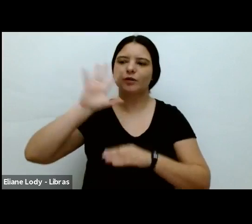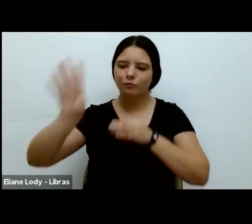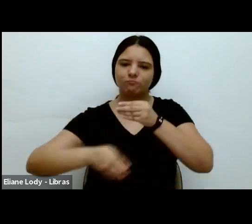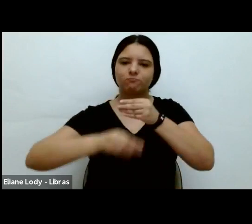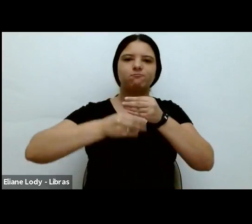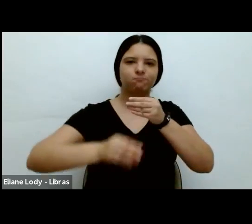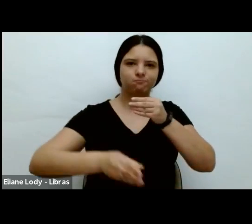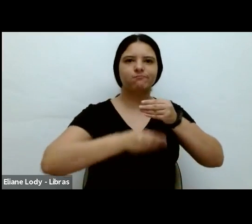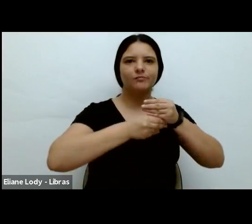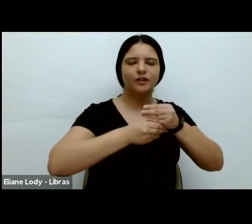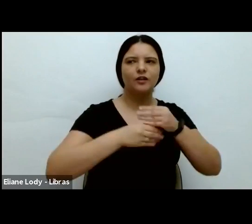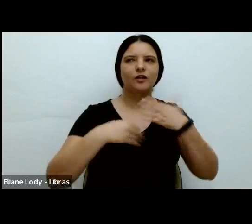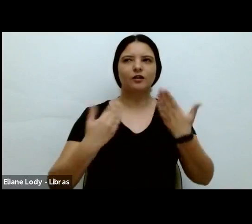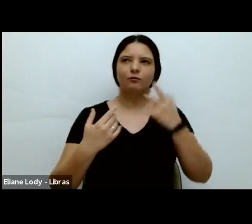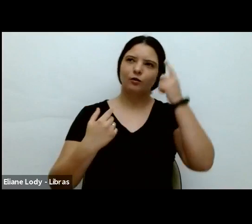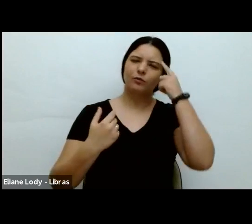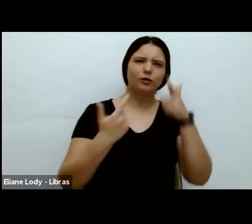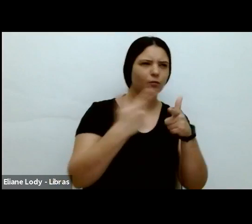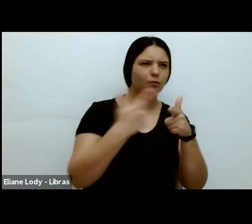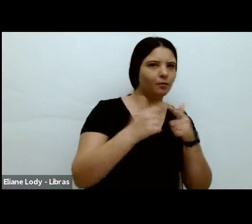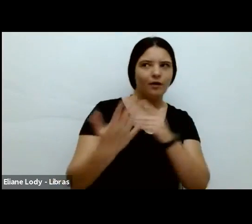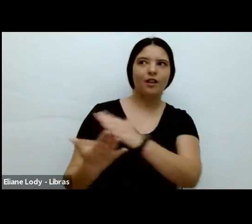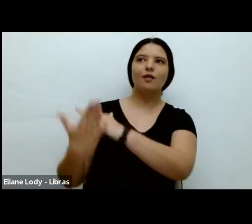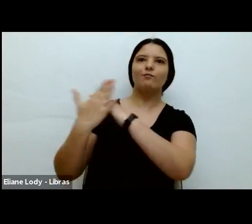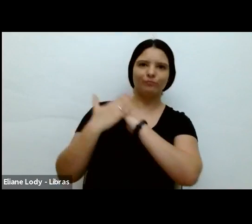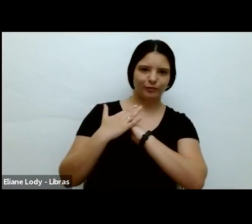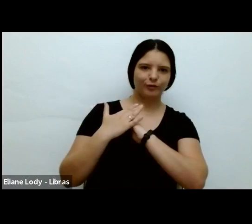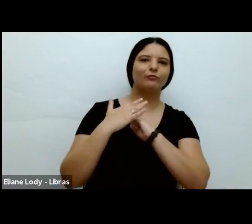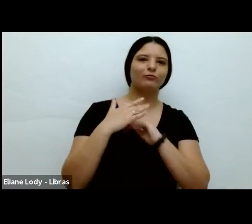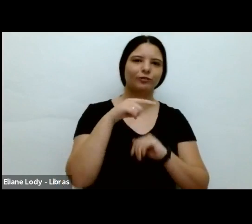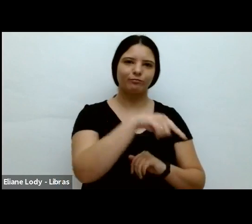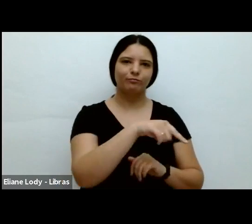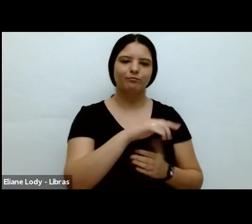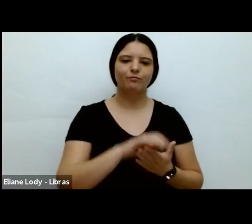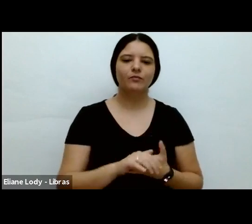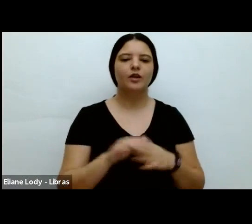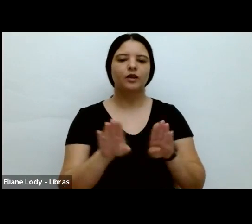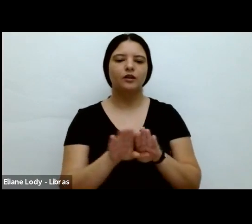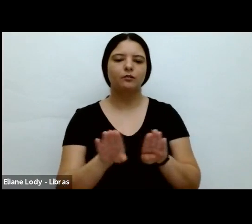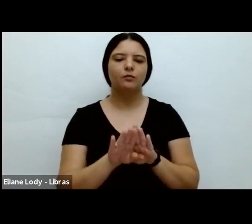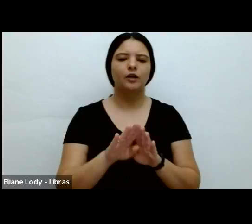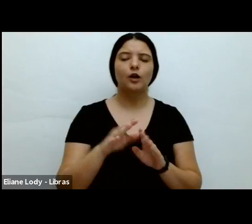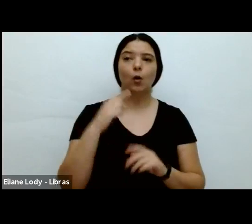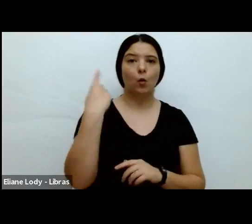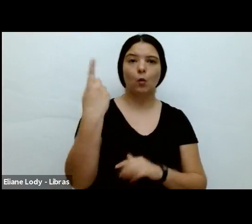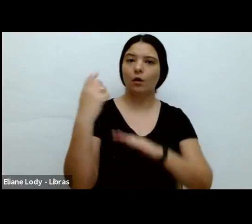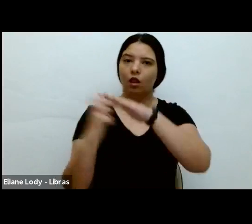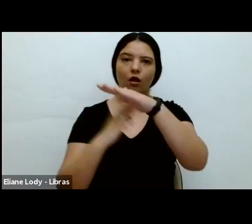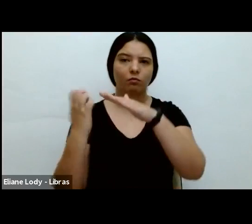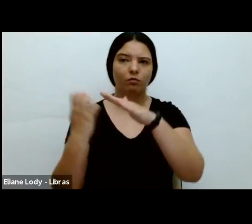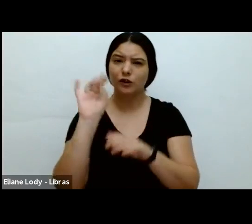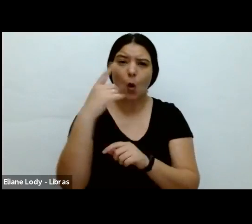order The organization. a lot alone is alone is often unable is often unable to find us. oldier olution, but